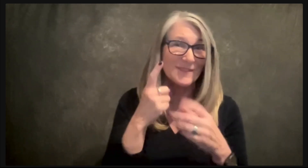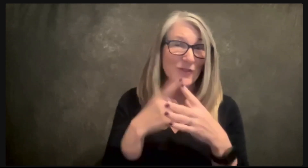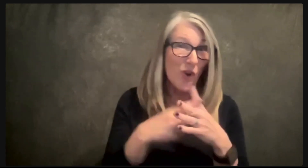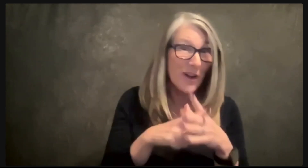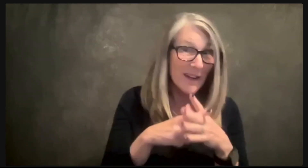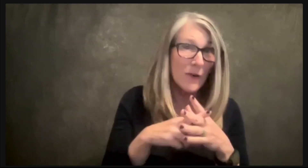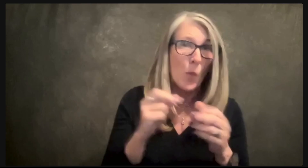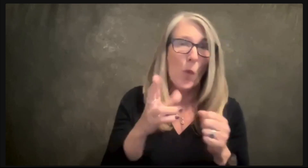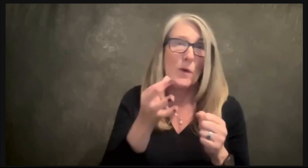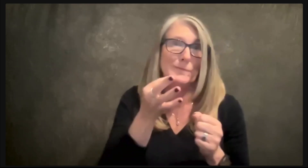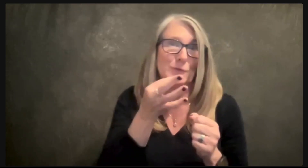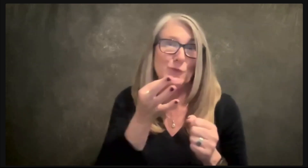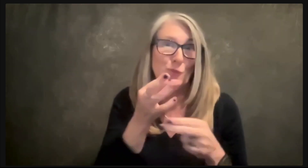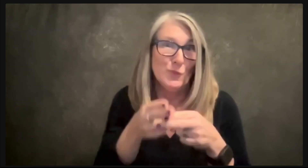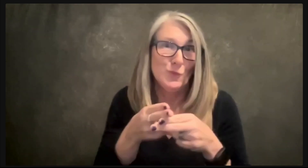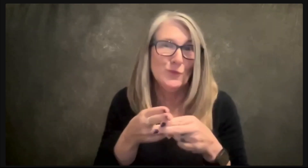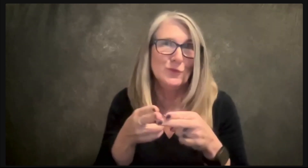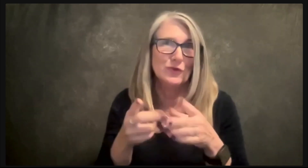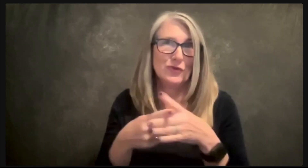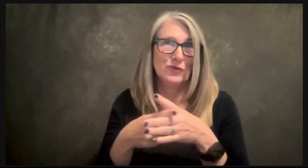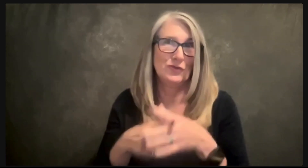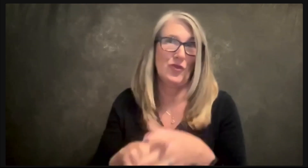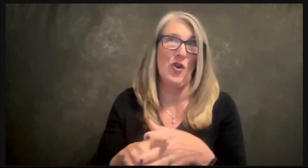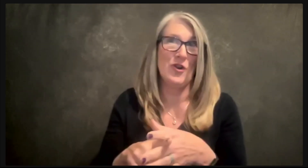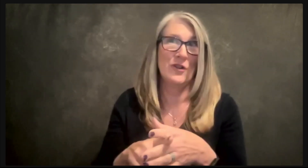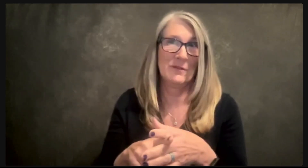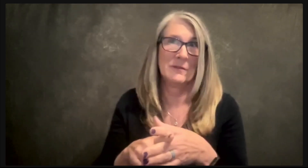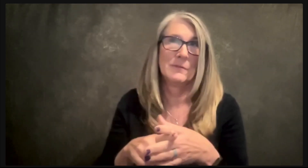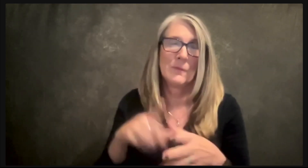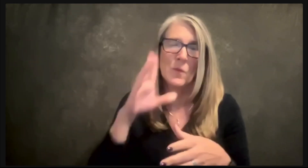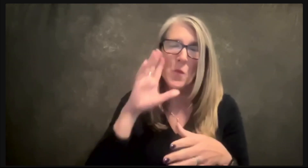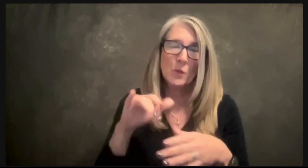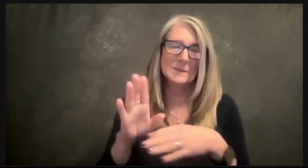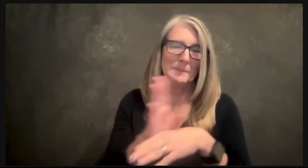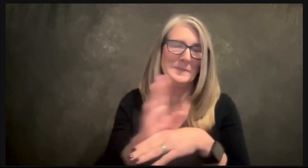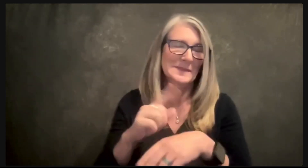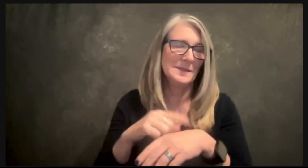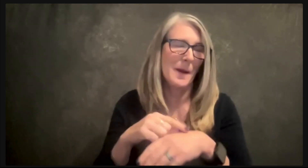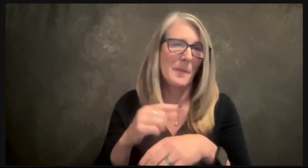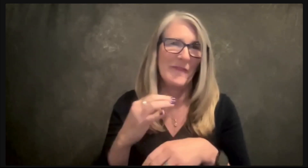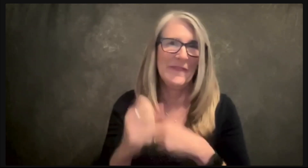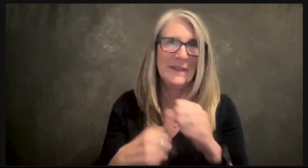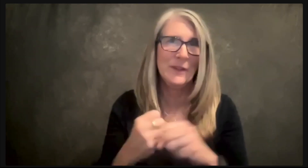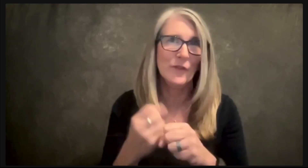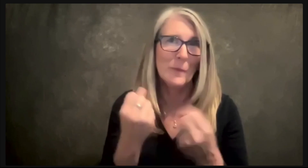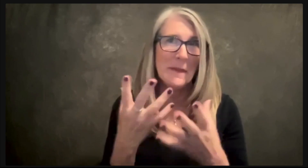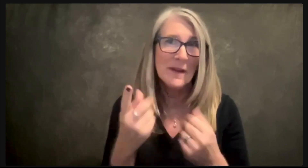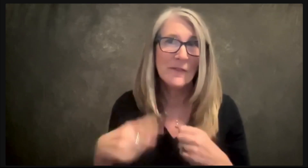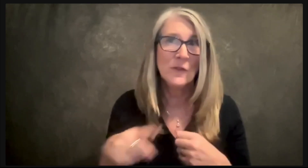semester or will soon begin. And we realize this is a busy time of year for many of you.